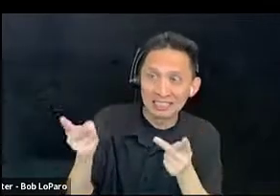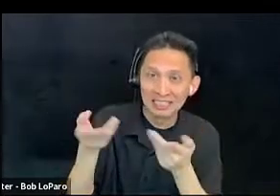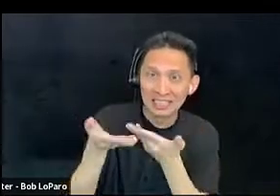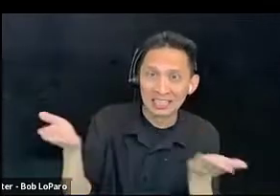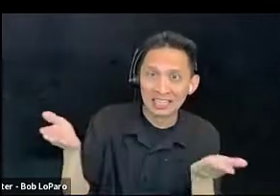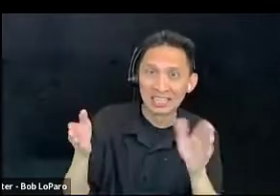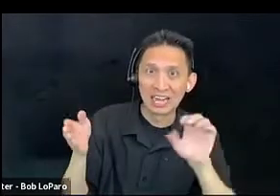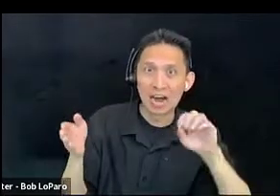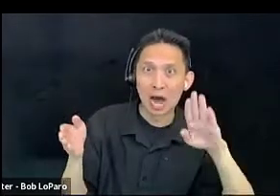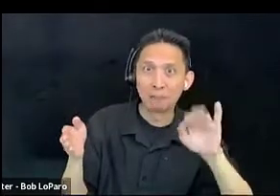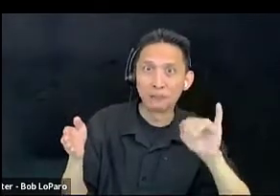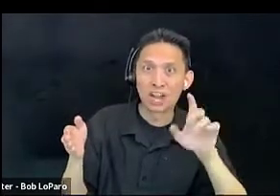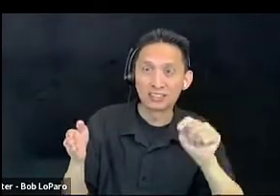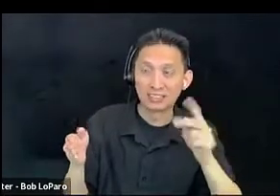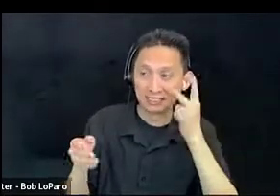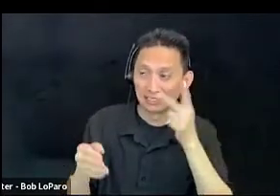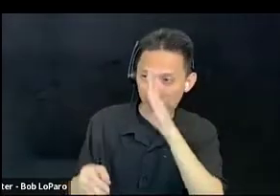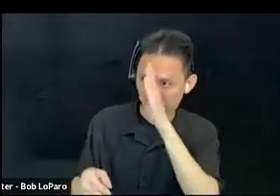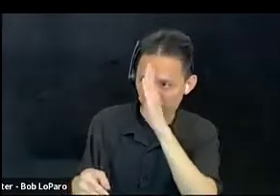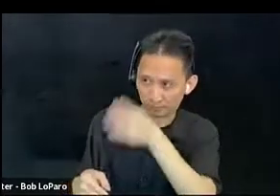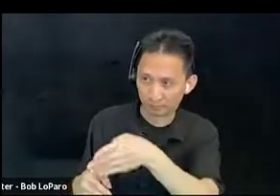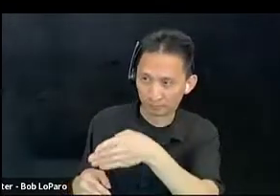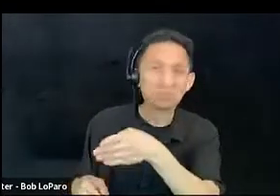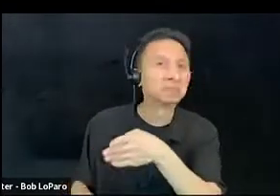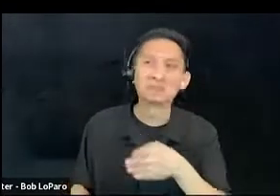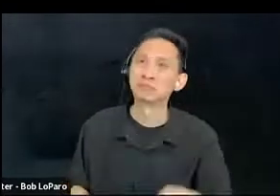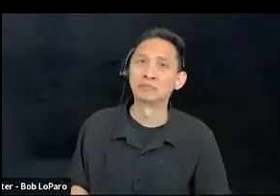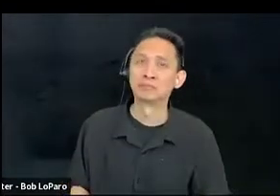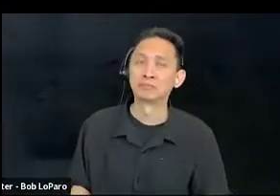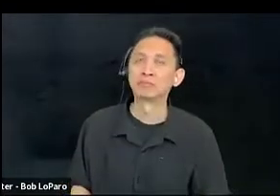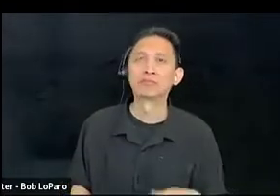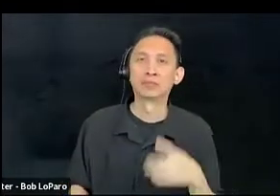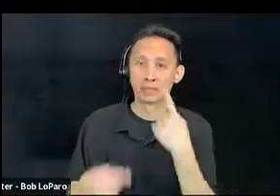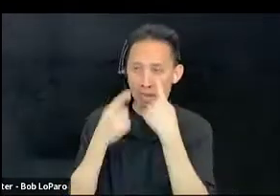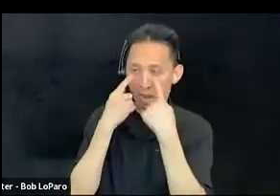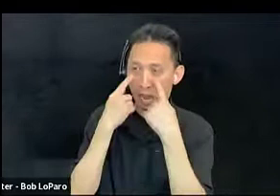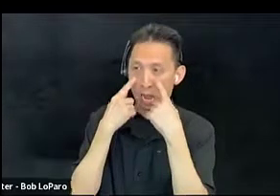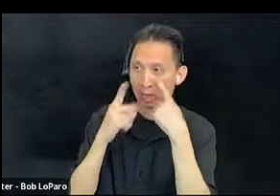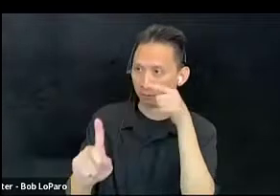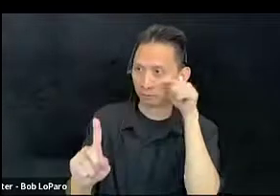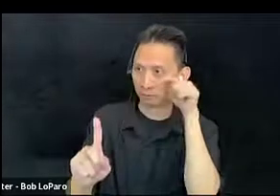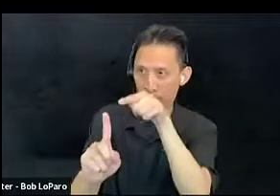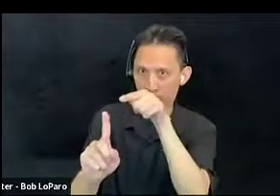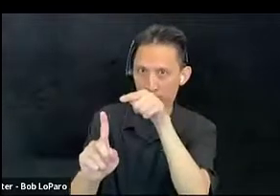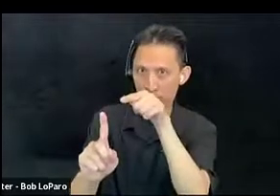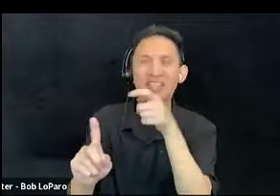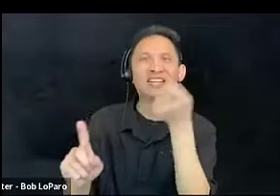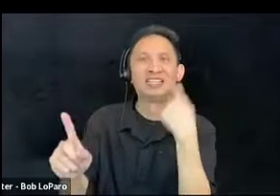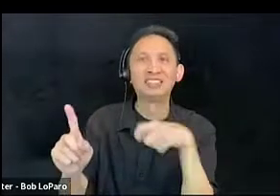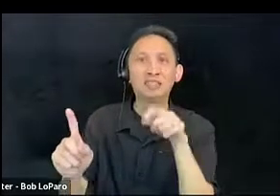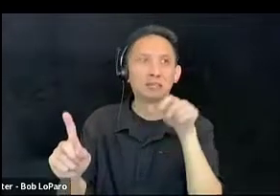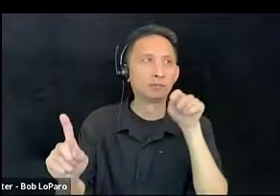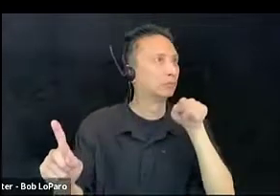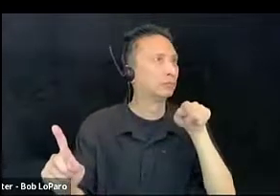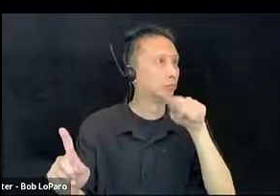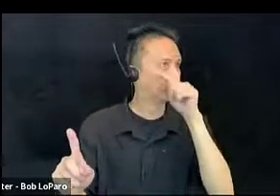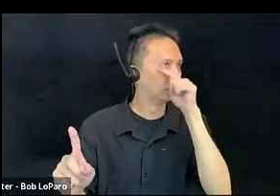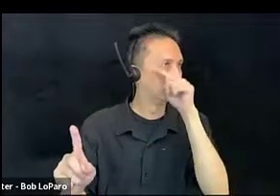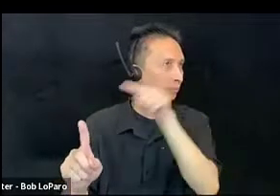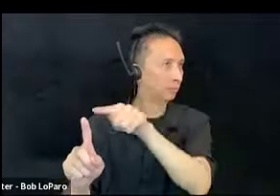with direct visual fixations, central eye to object contact. Instead, kids in phase one, if they're looking at things,